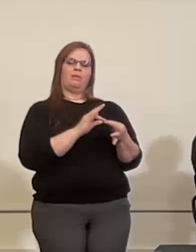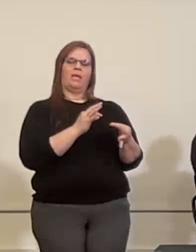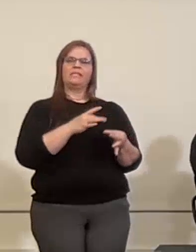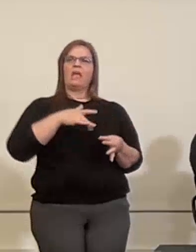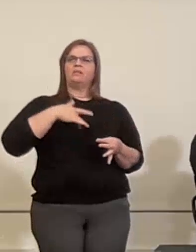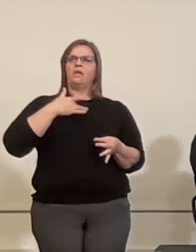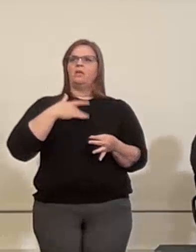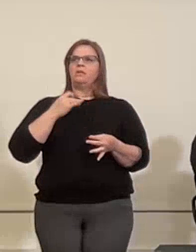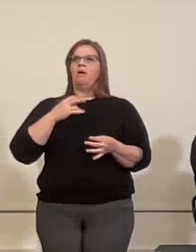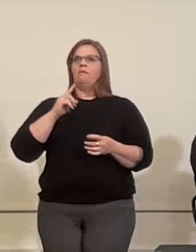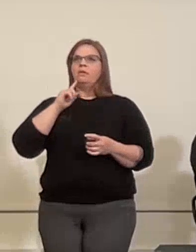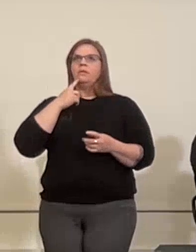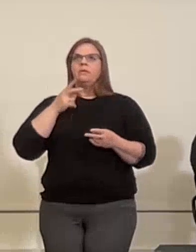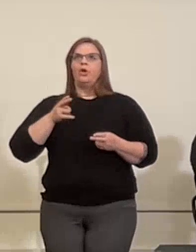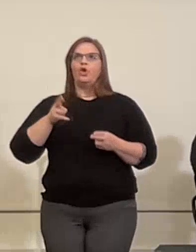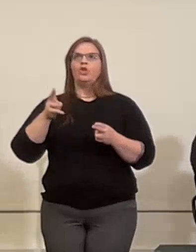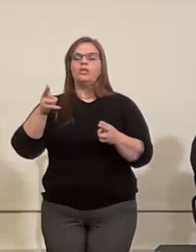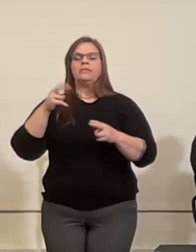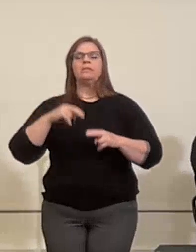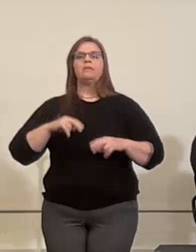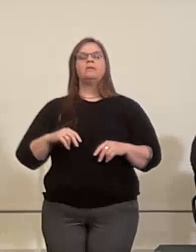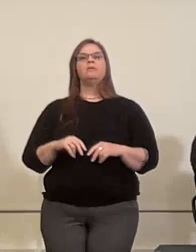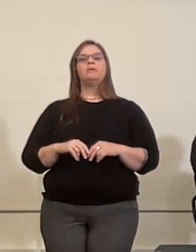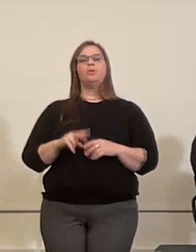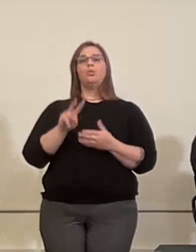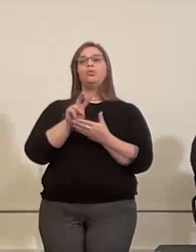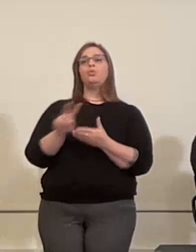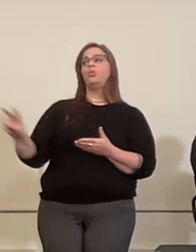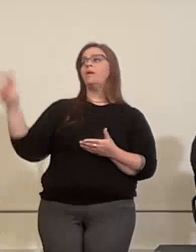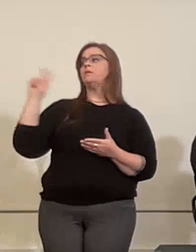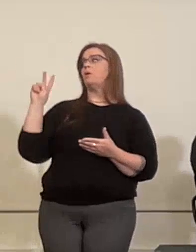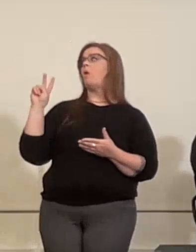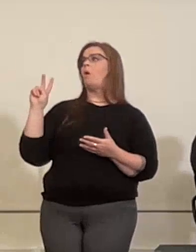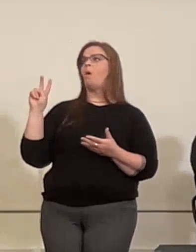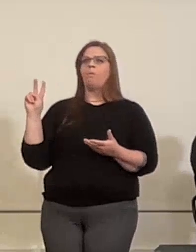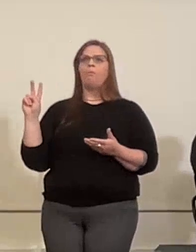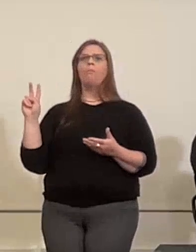And two weeks ago it was great when we talked Synergy.